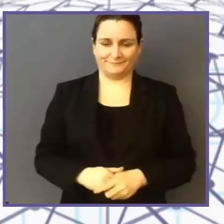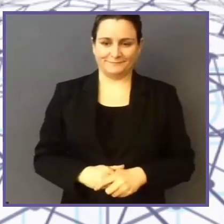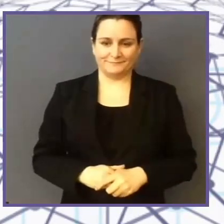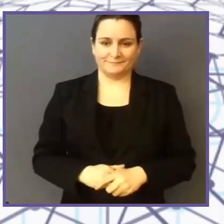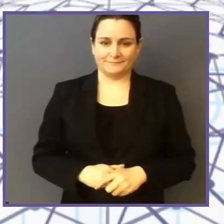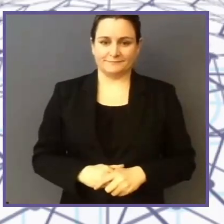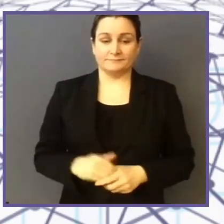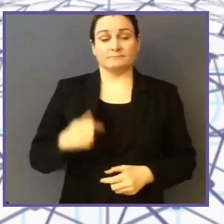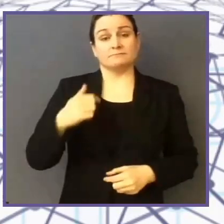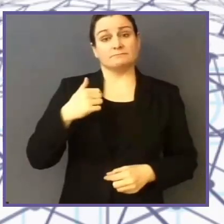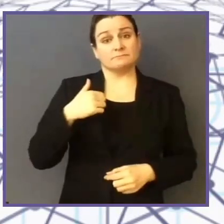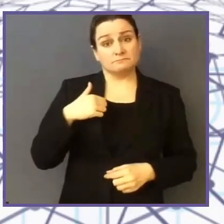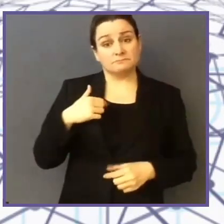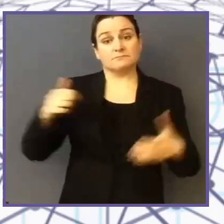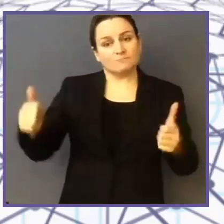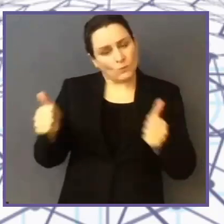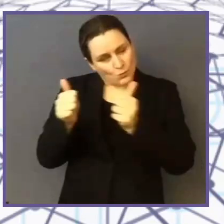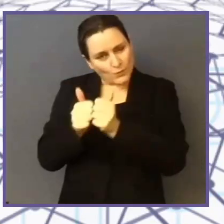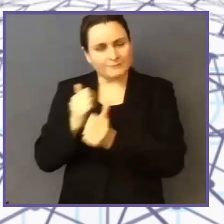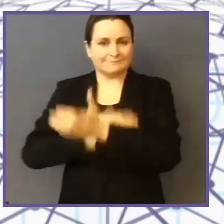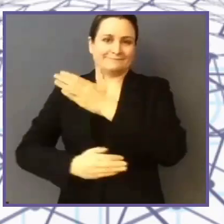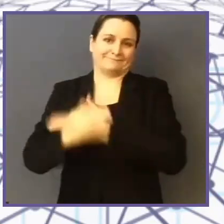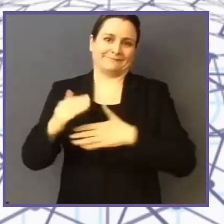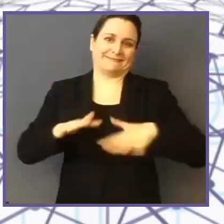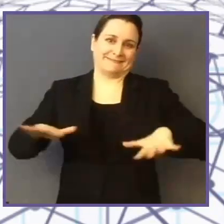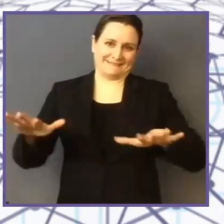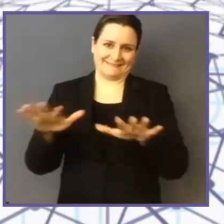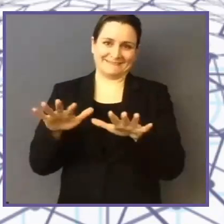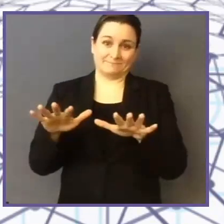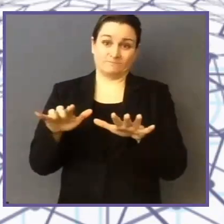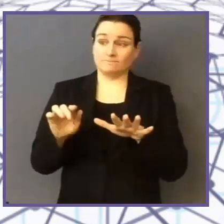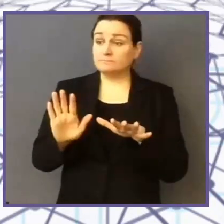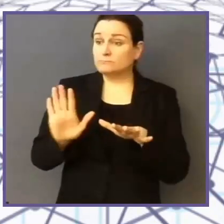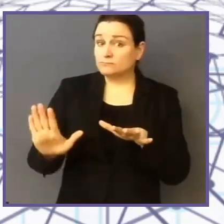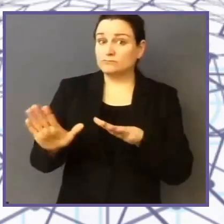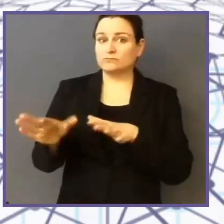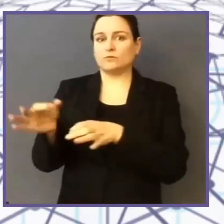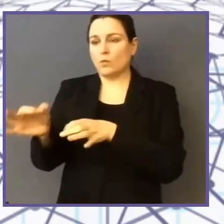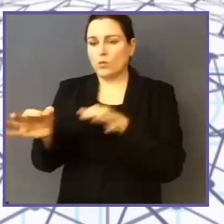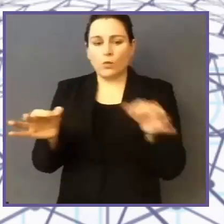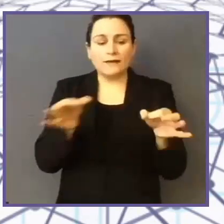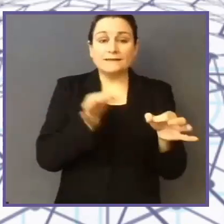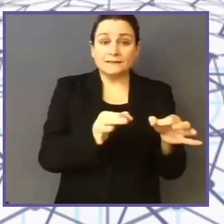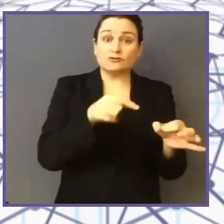their representative organisations and ensure the meaningful participation of organisations